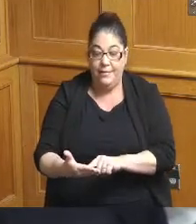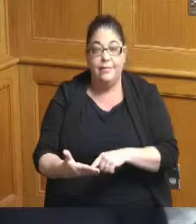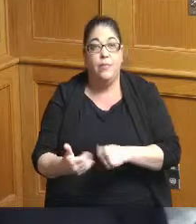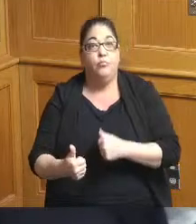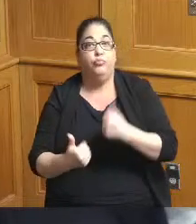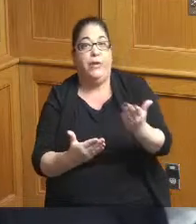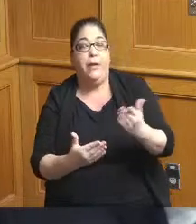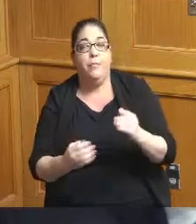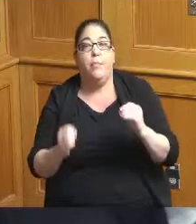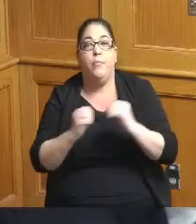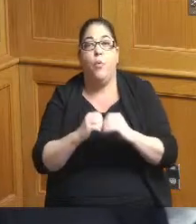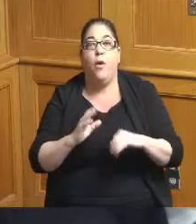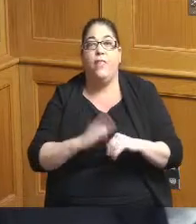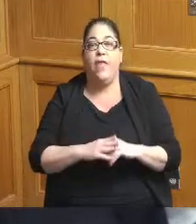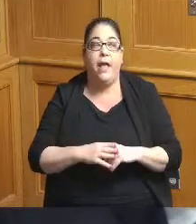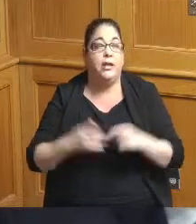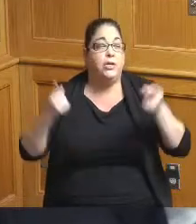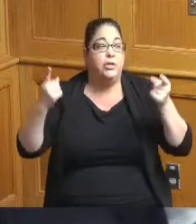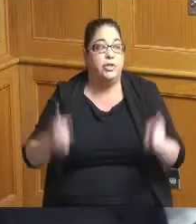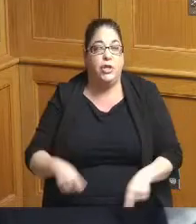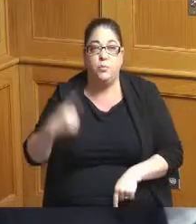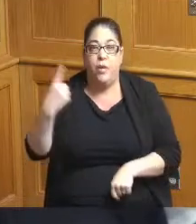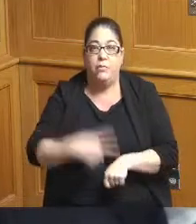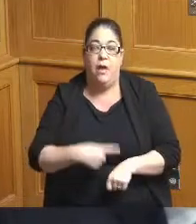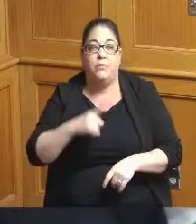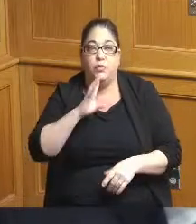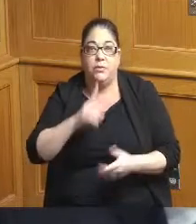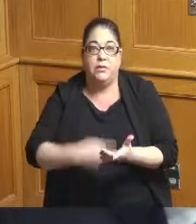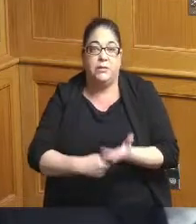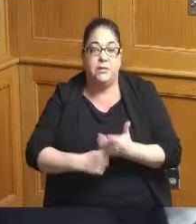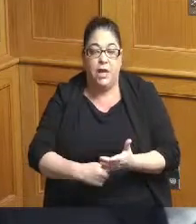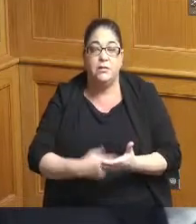just a Thursday on the agenda to talk about it that we had a full staff meeting to discuss it